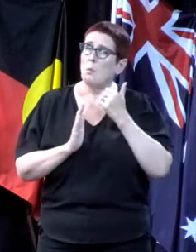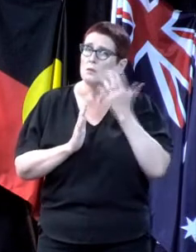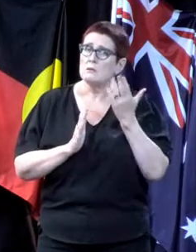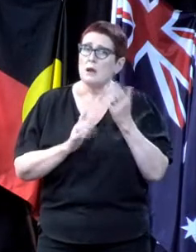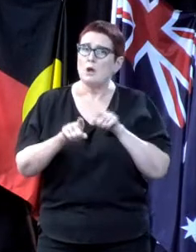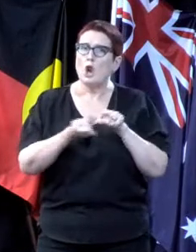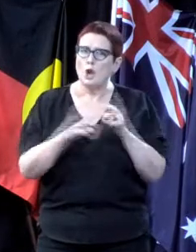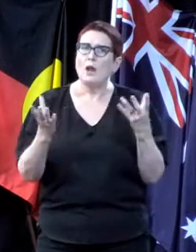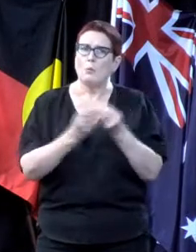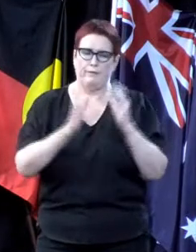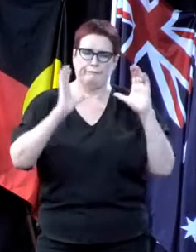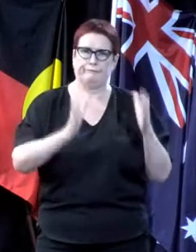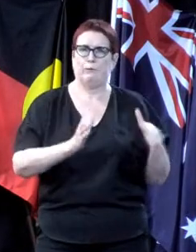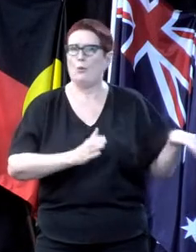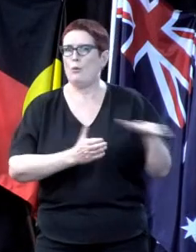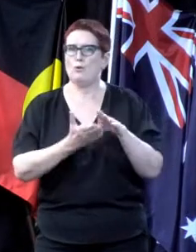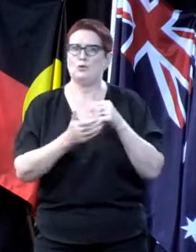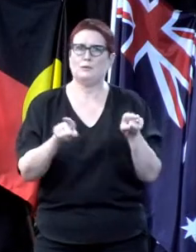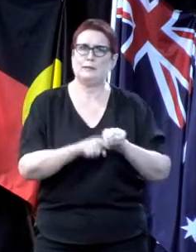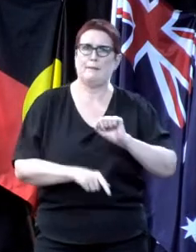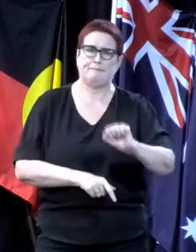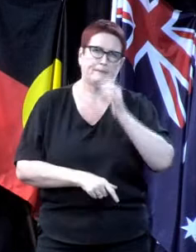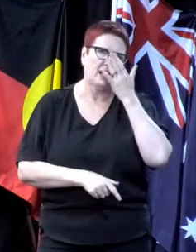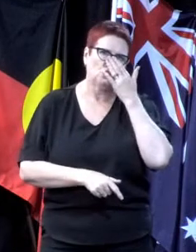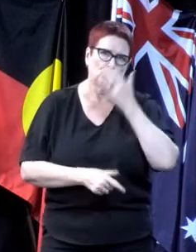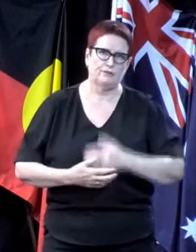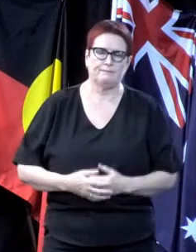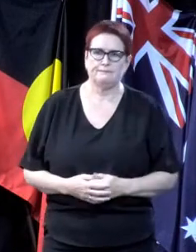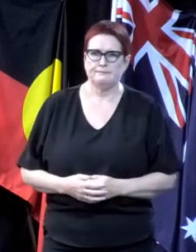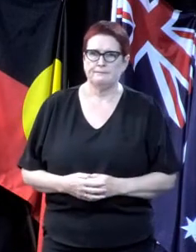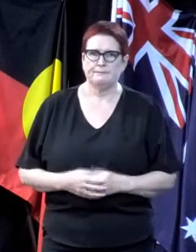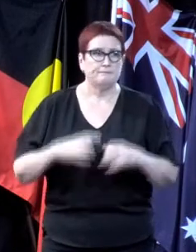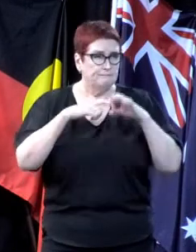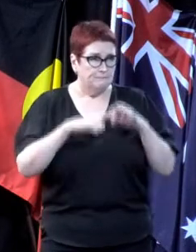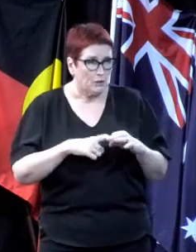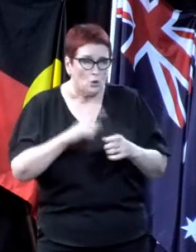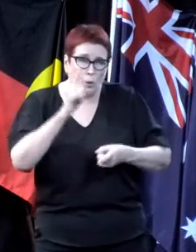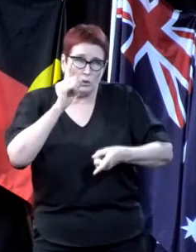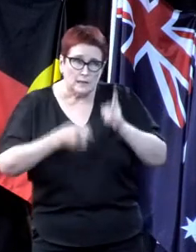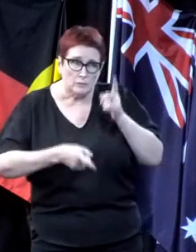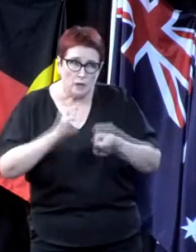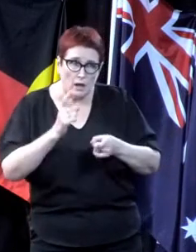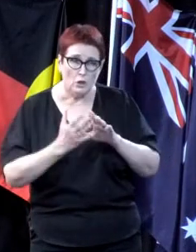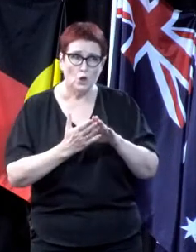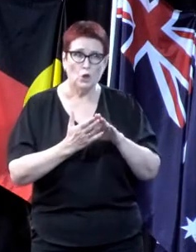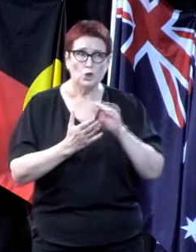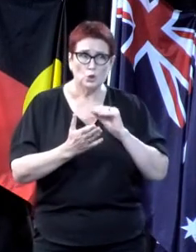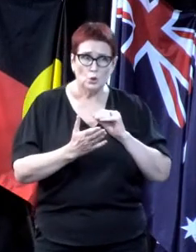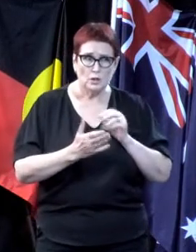beside their peers. OK, so, sometimes, if I can summarize. Sometimes, the students will come out of the classrooms